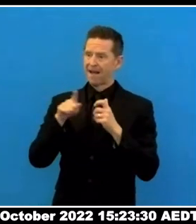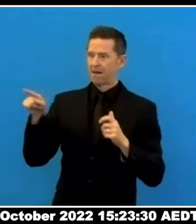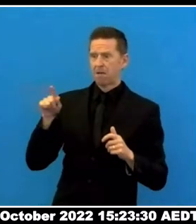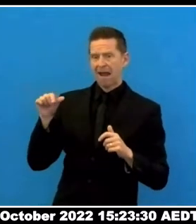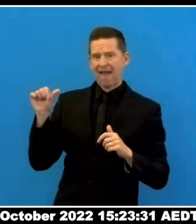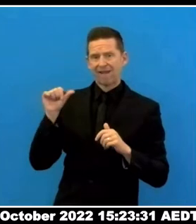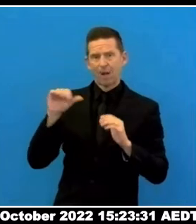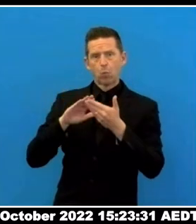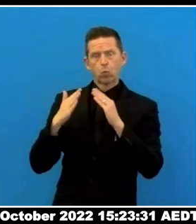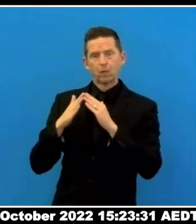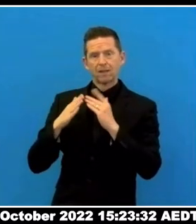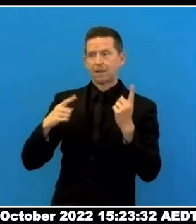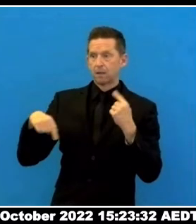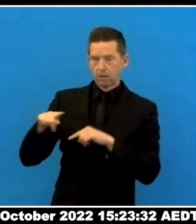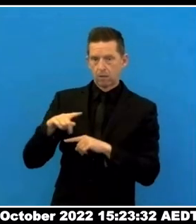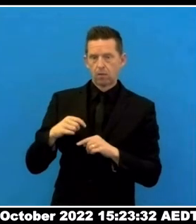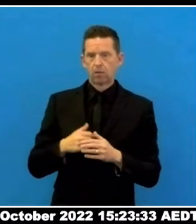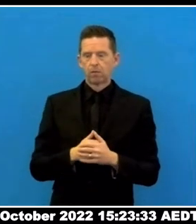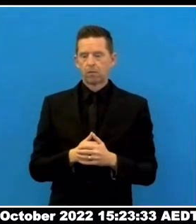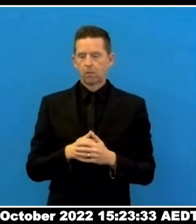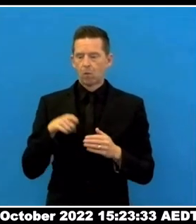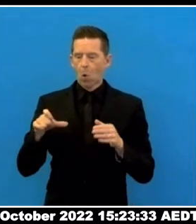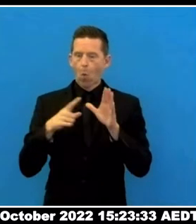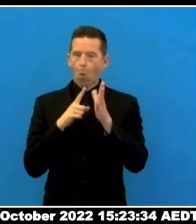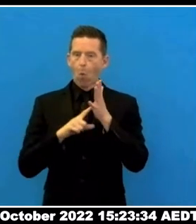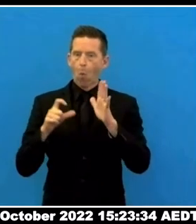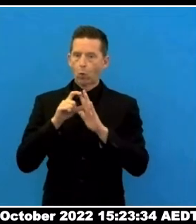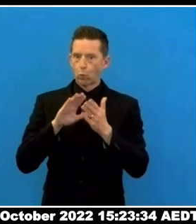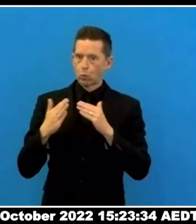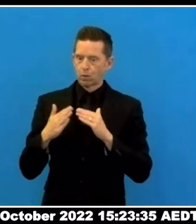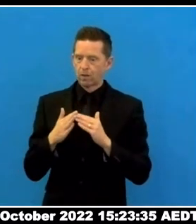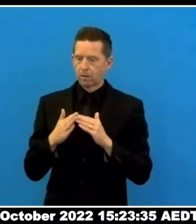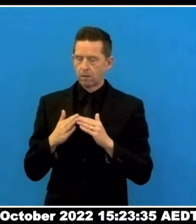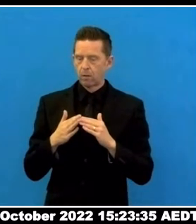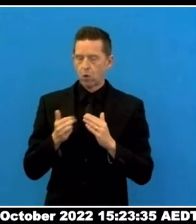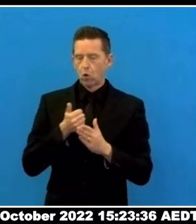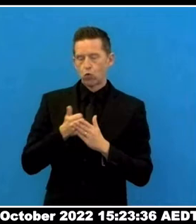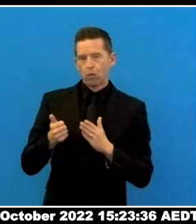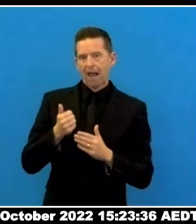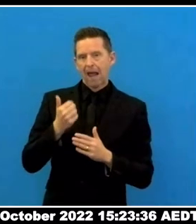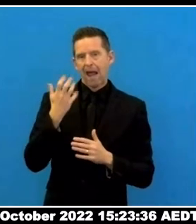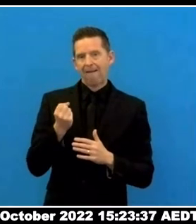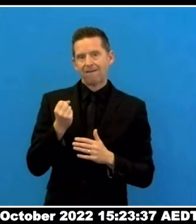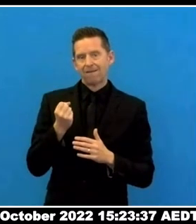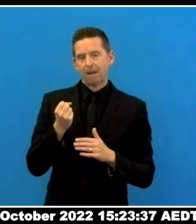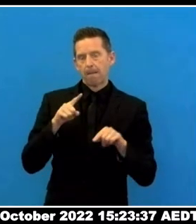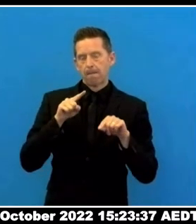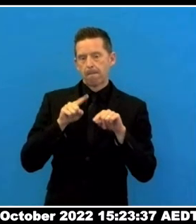the place where I live is and all of the CaLD community is, the male usually have like, most of them has been through